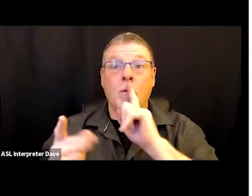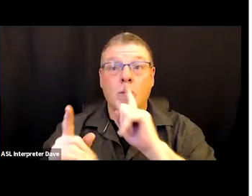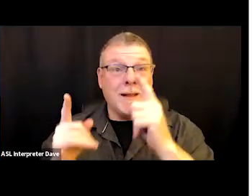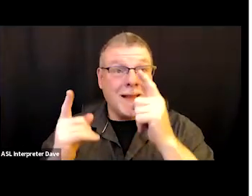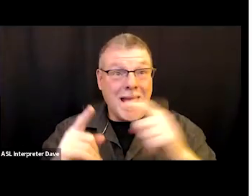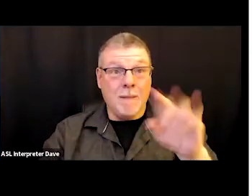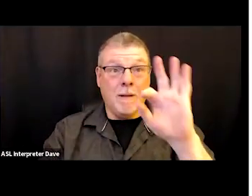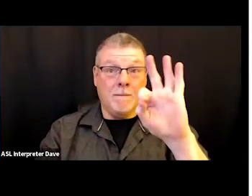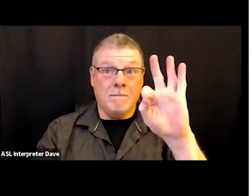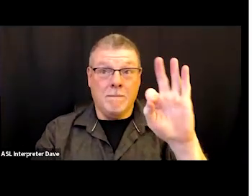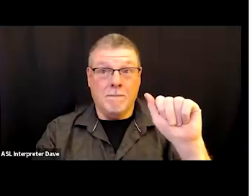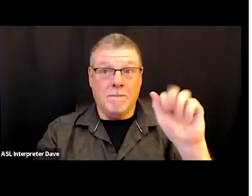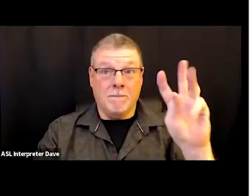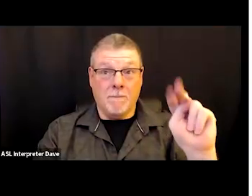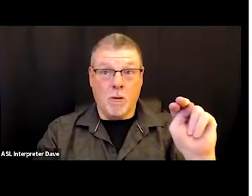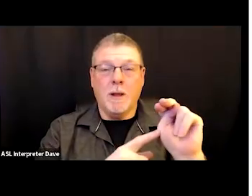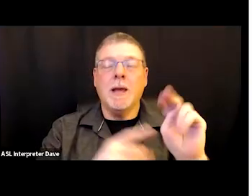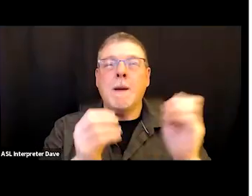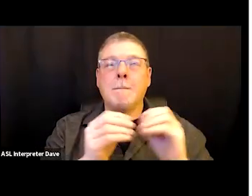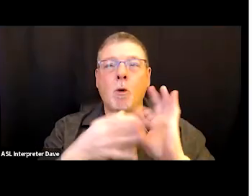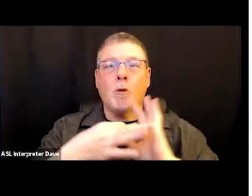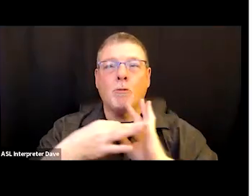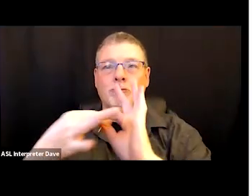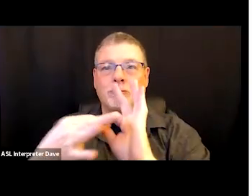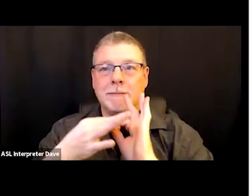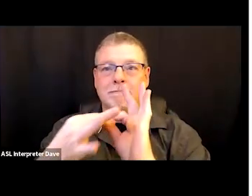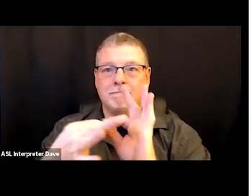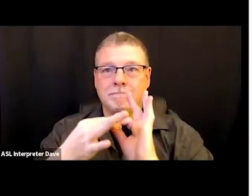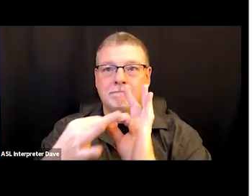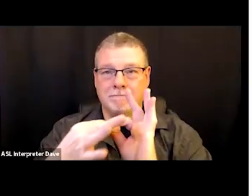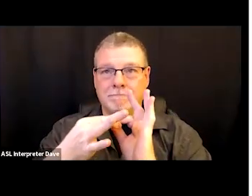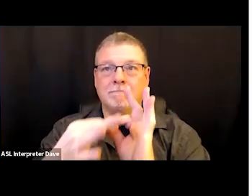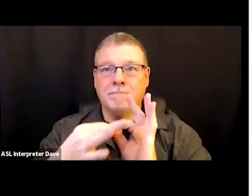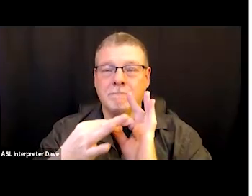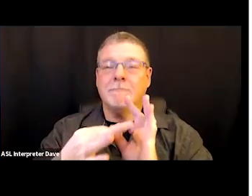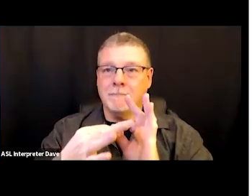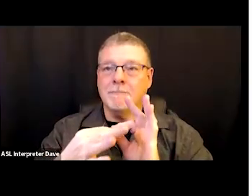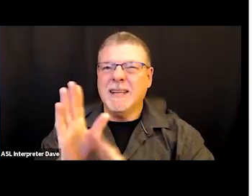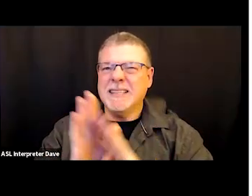is it's a relational survival strategy, right? Often developed in response to interpersonal trauma,